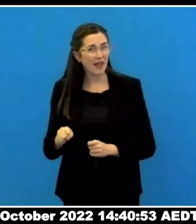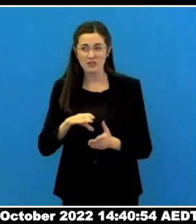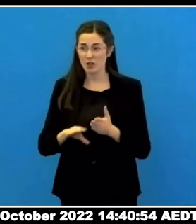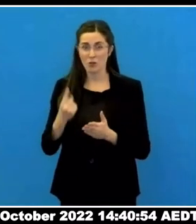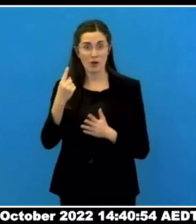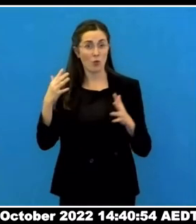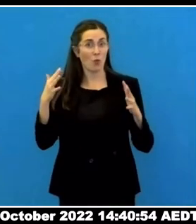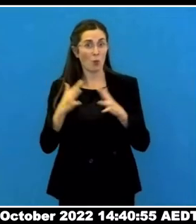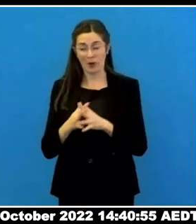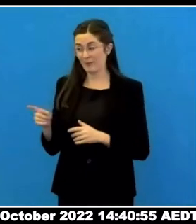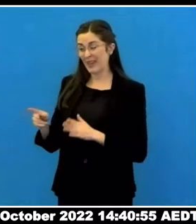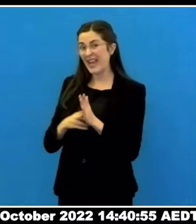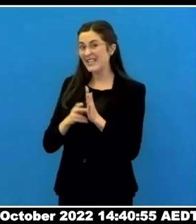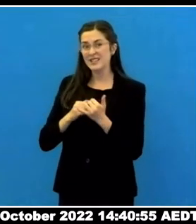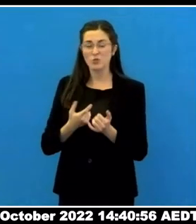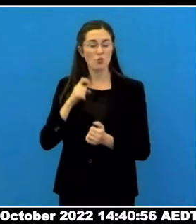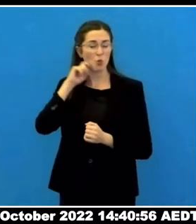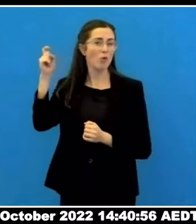and the NDIS doesn't pay for it.